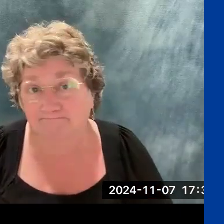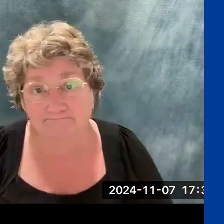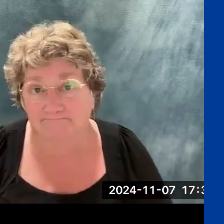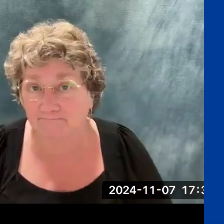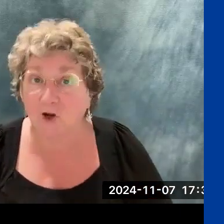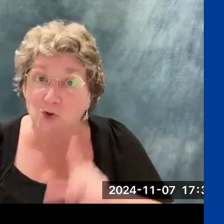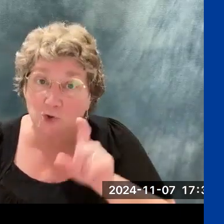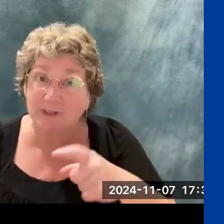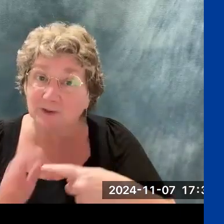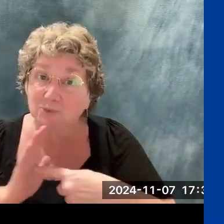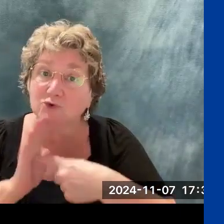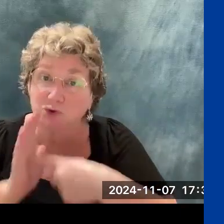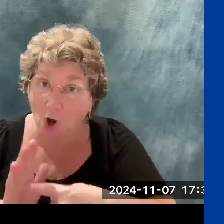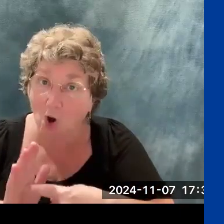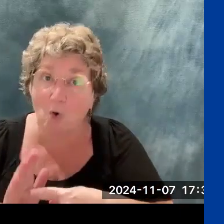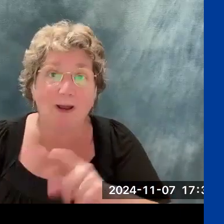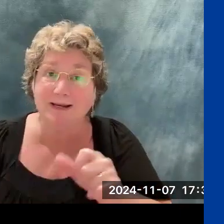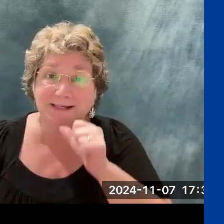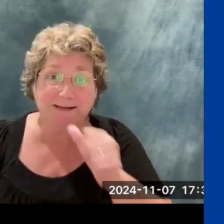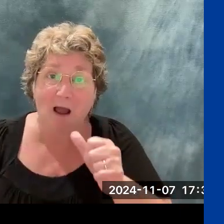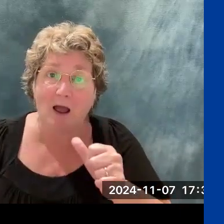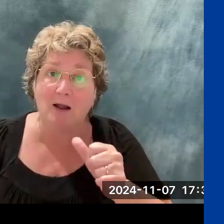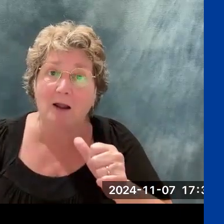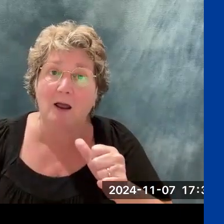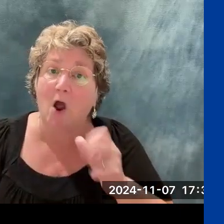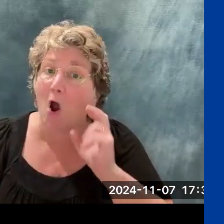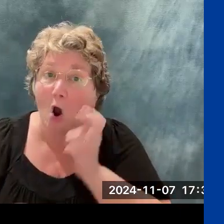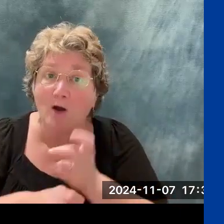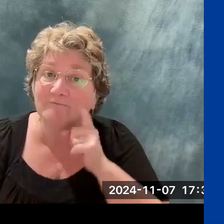going through really helps with that open communication.